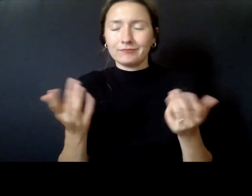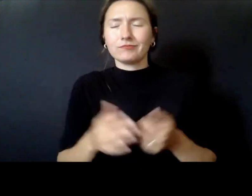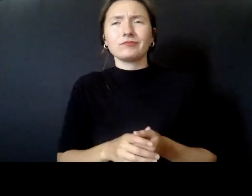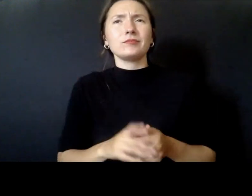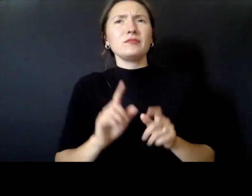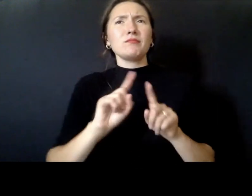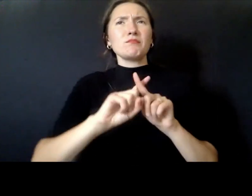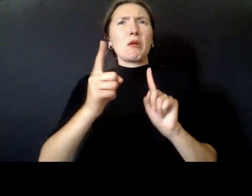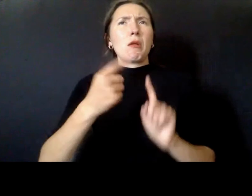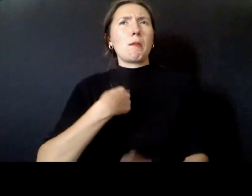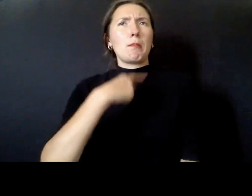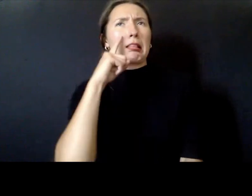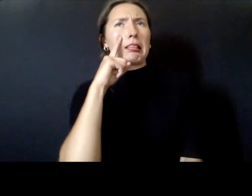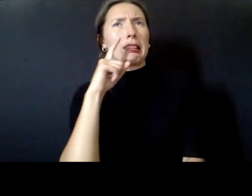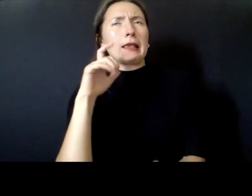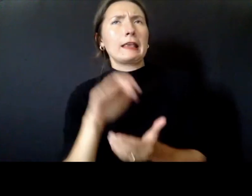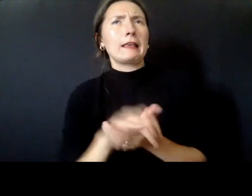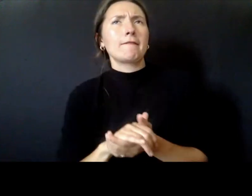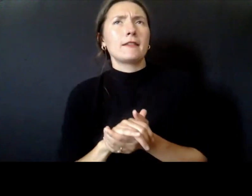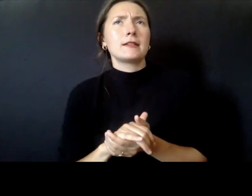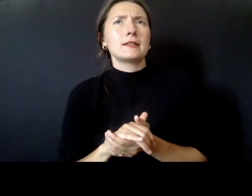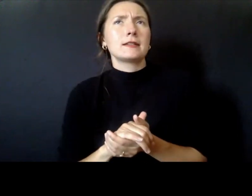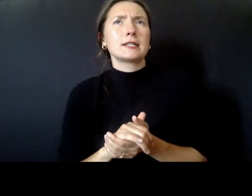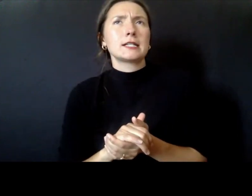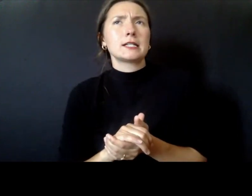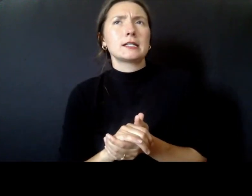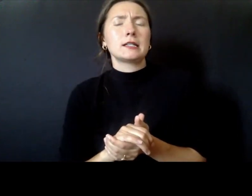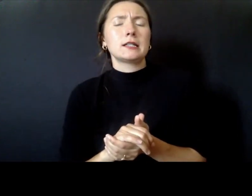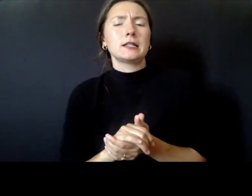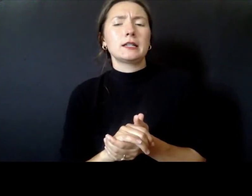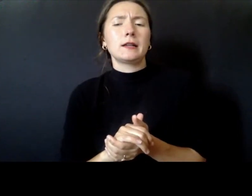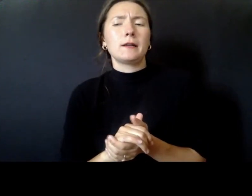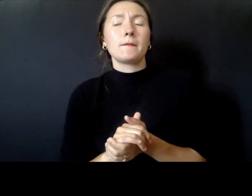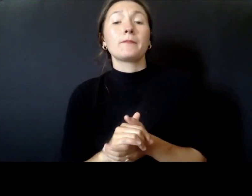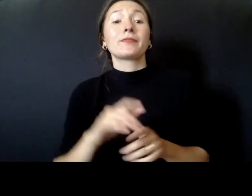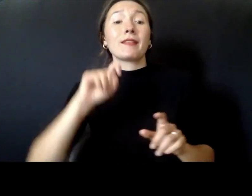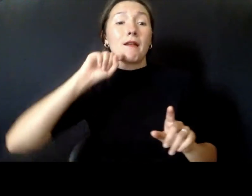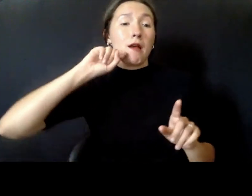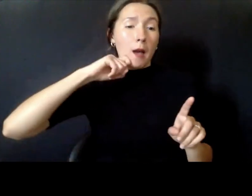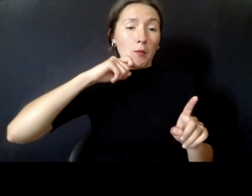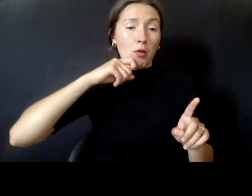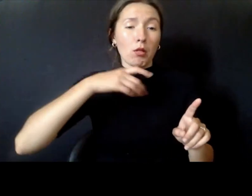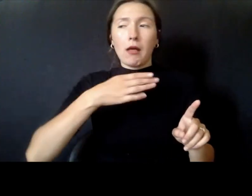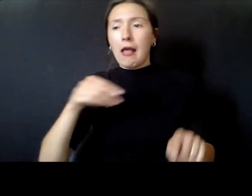both the apple and even the android for your phone have accessibility features built into them yeah i